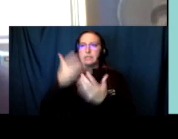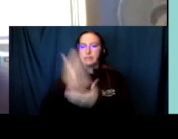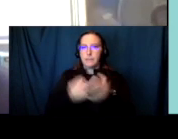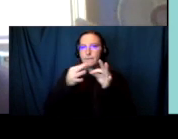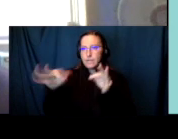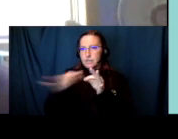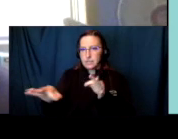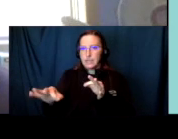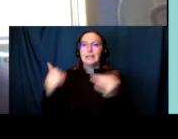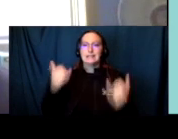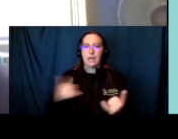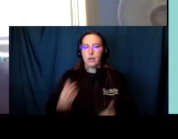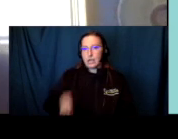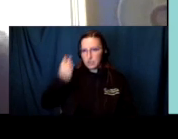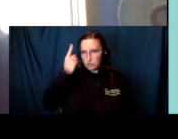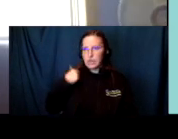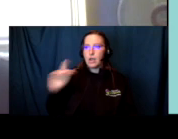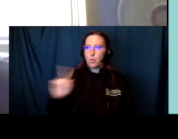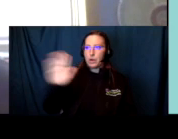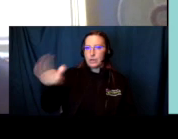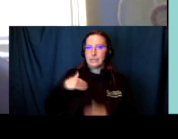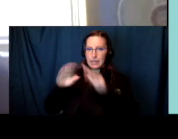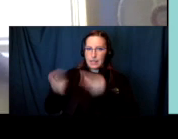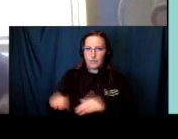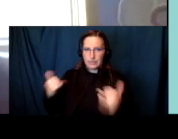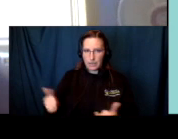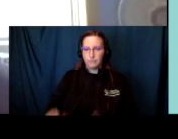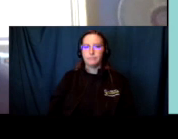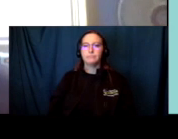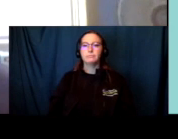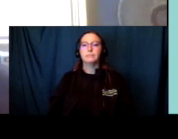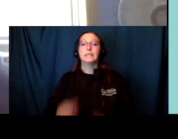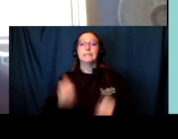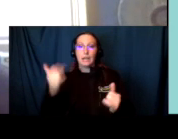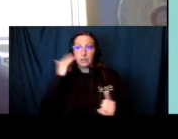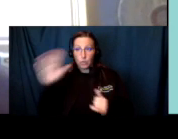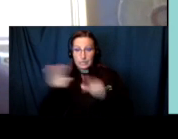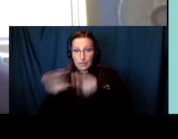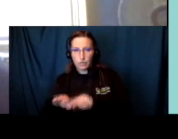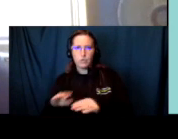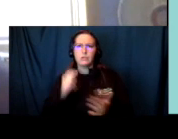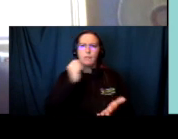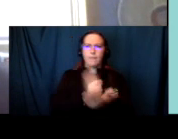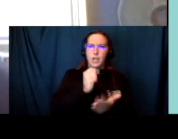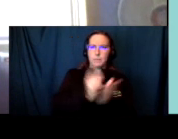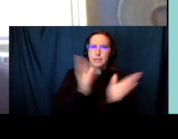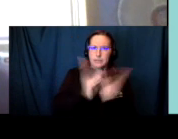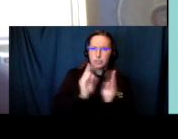where he is I now I know where he is, what do I include in therapy session? Some of you have more experience than